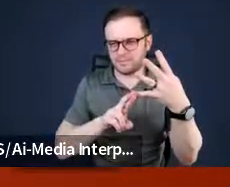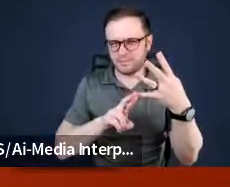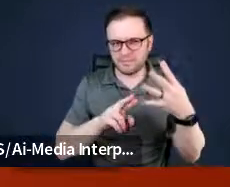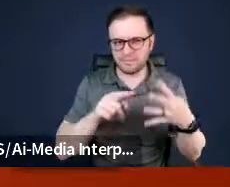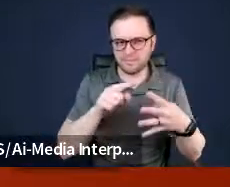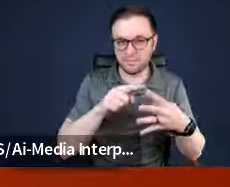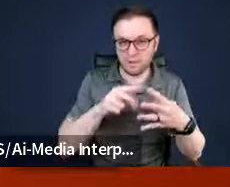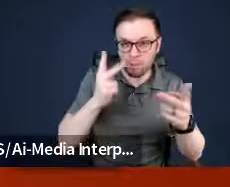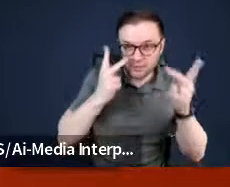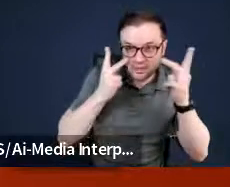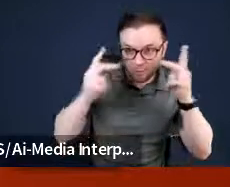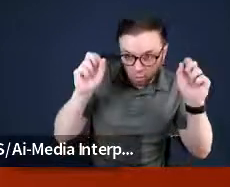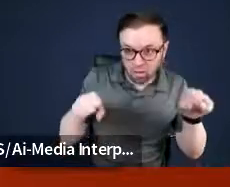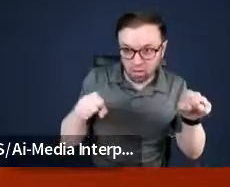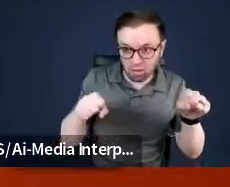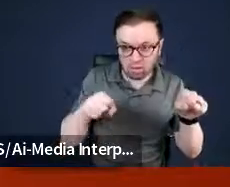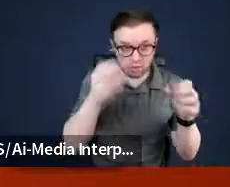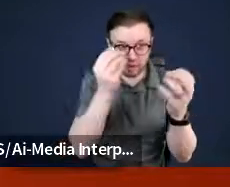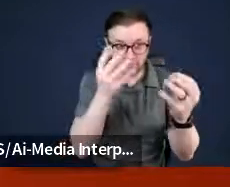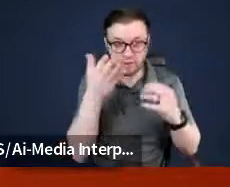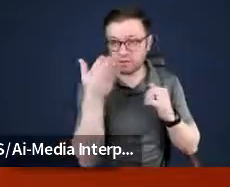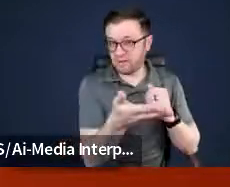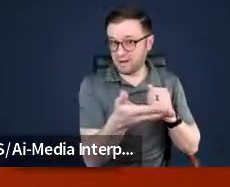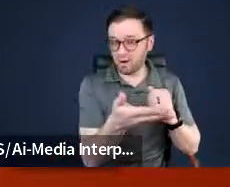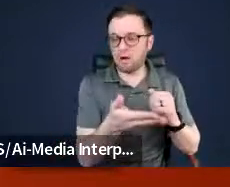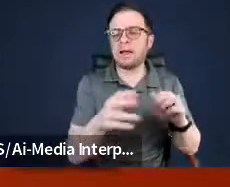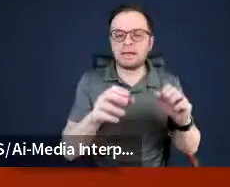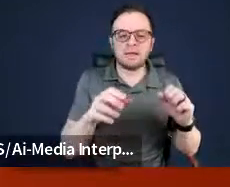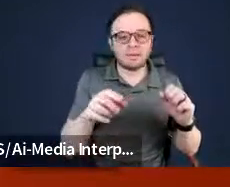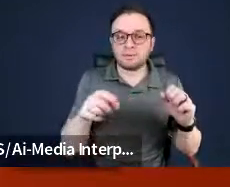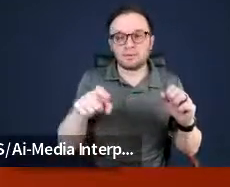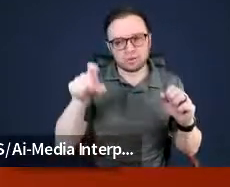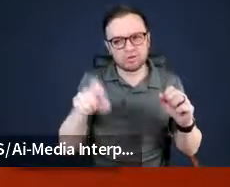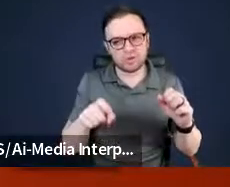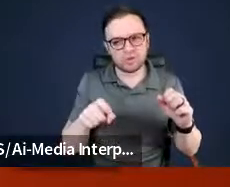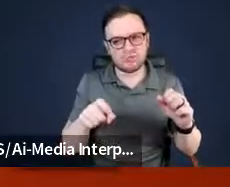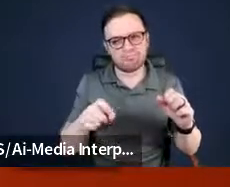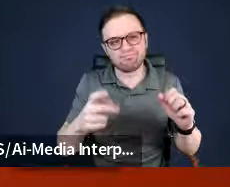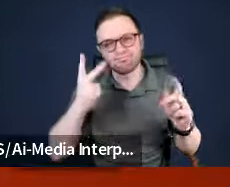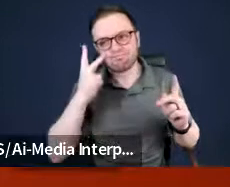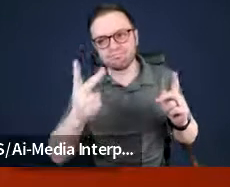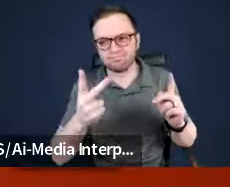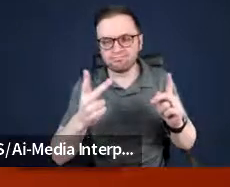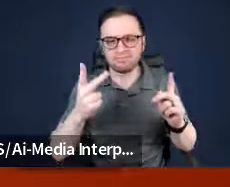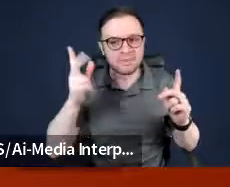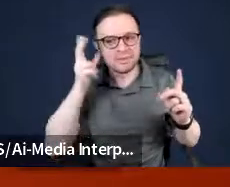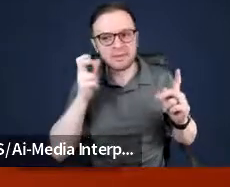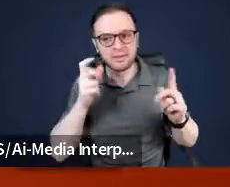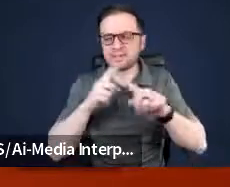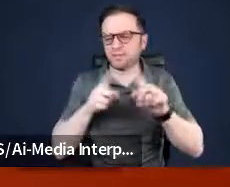is abbreviated down to the word (indiscernible) which stands for perceivable, information that is present